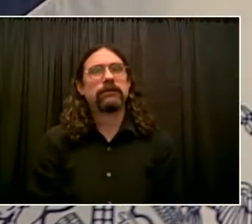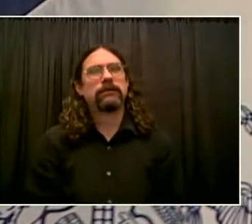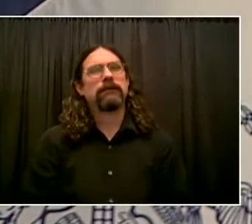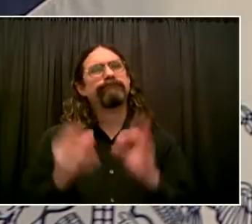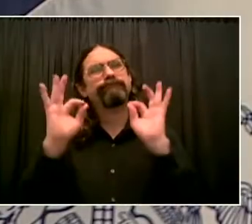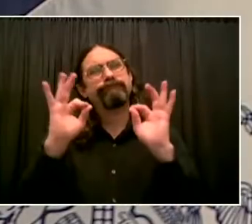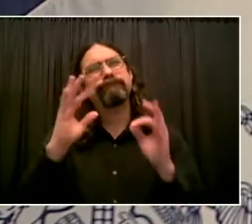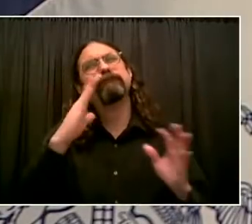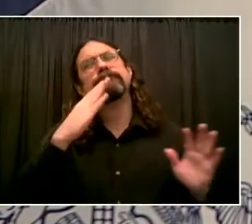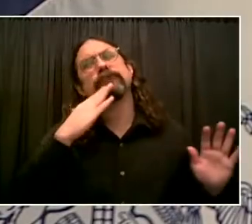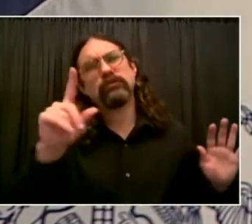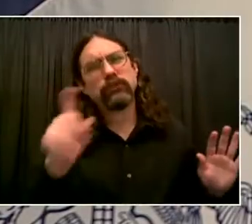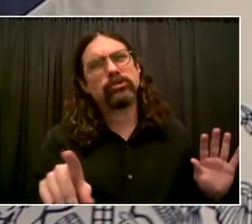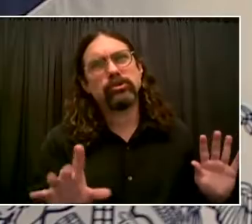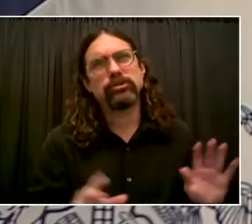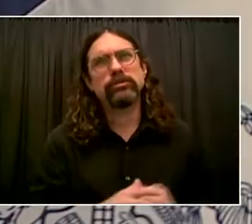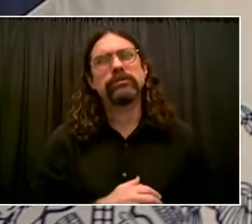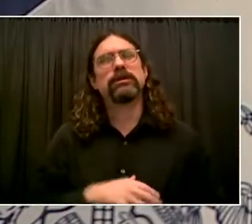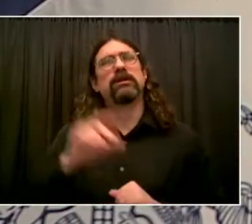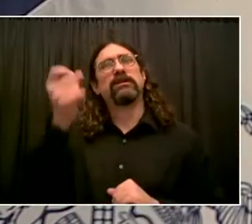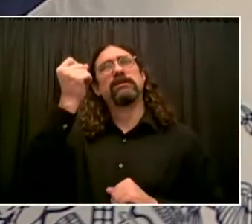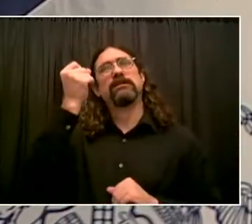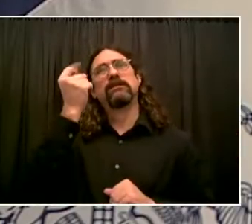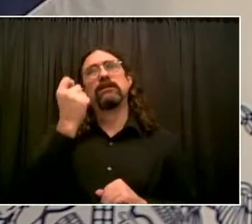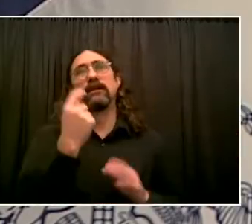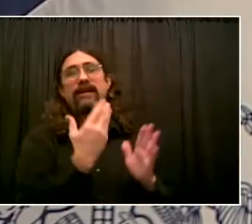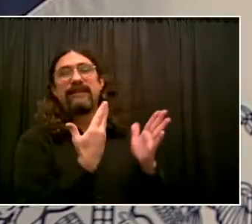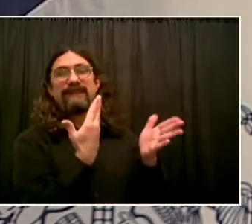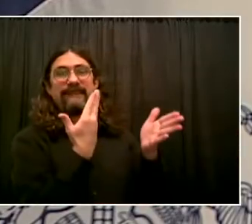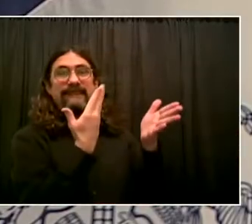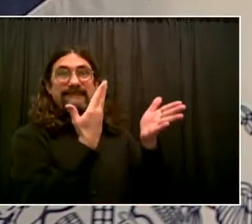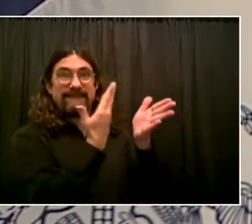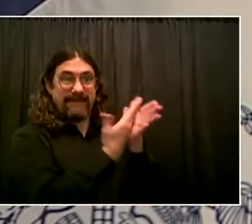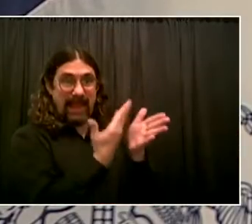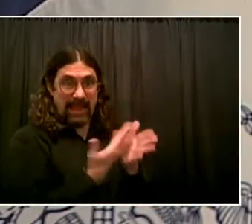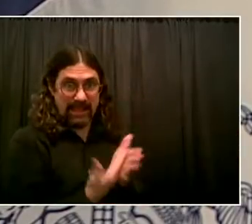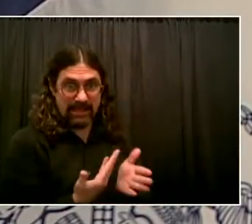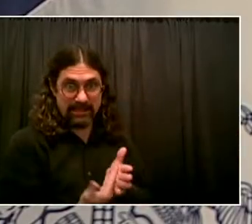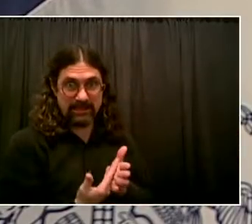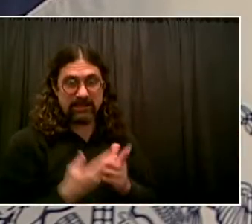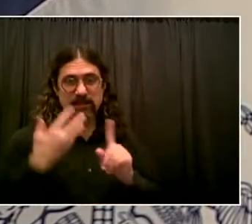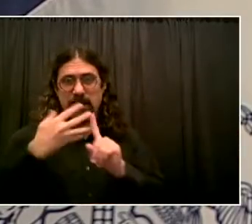TO DO MORE TESTING, ESPECIALLY IN SCHOOLS EWHRE YOU HAVE A HIGH NUMBER OF COVID CASES? THESE ARE ALL REALLY GOOD